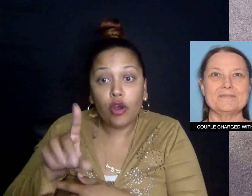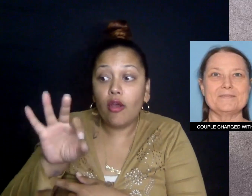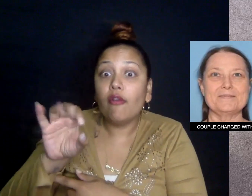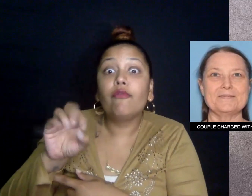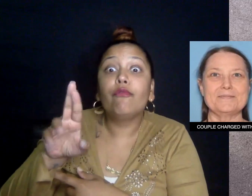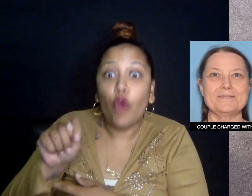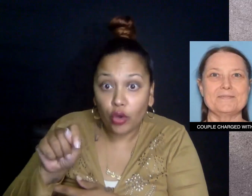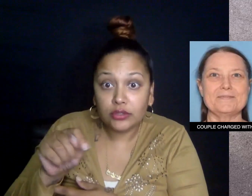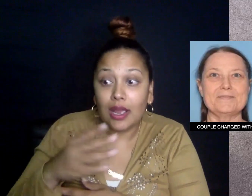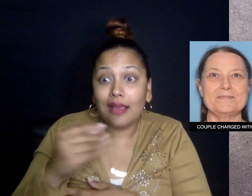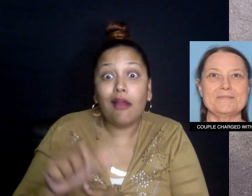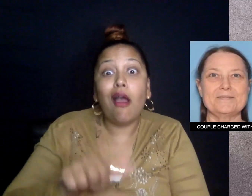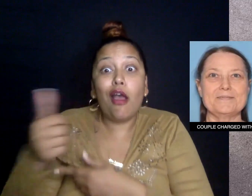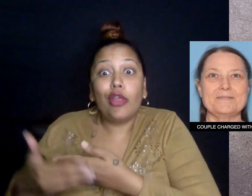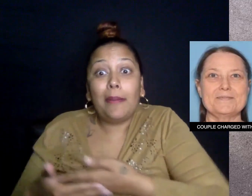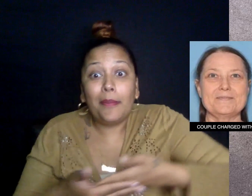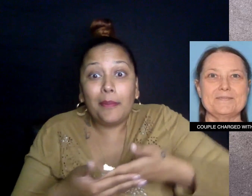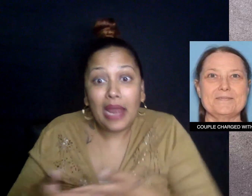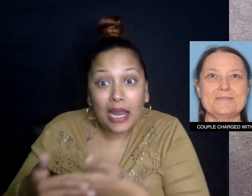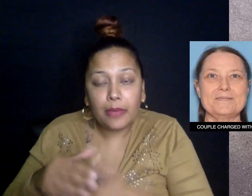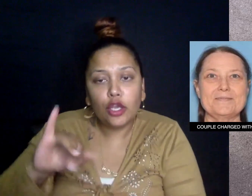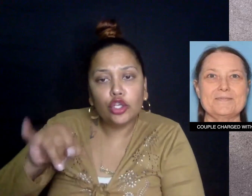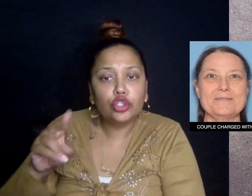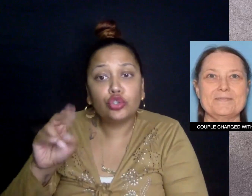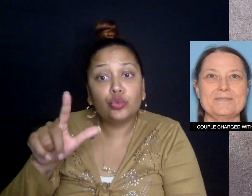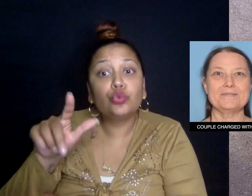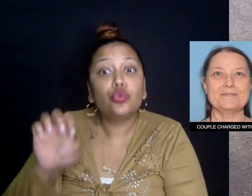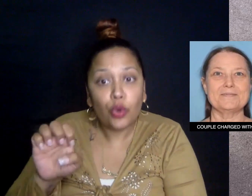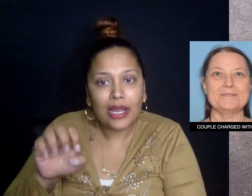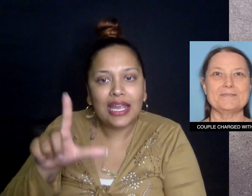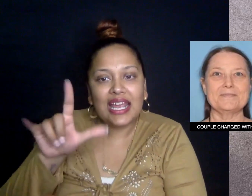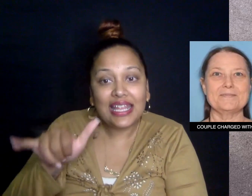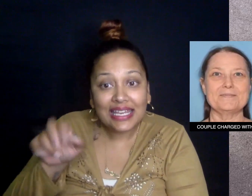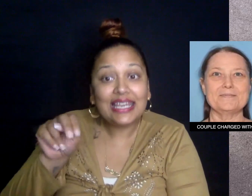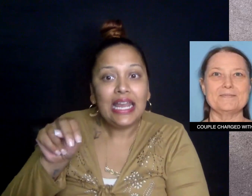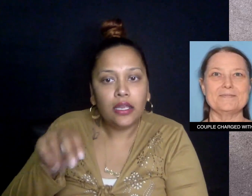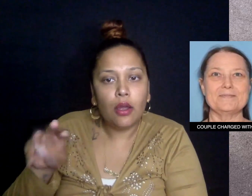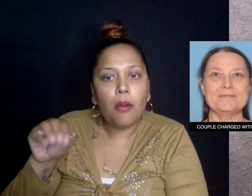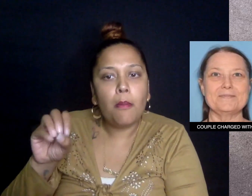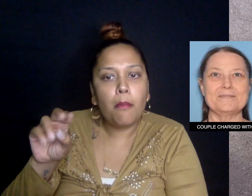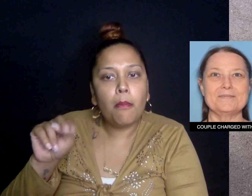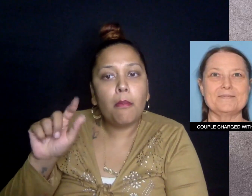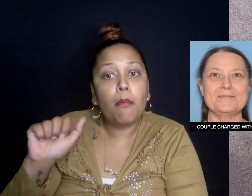they allegedly obtained birth certificate records for American-born infants Bobby Edward